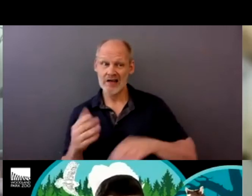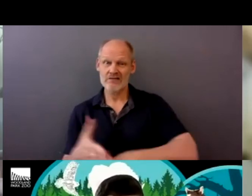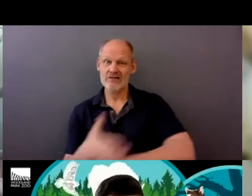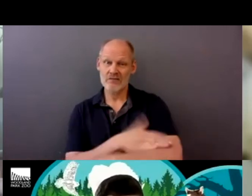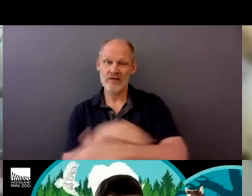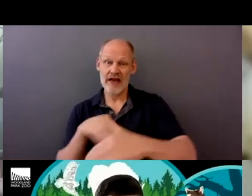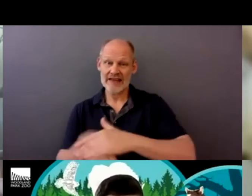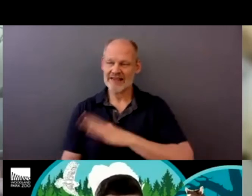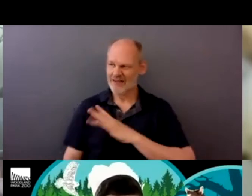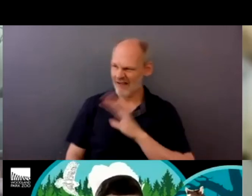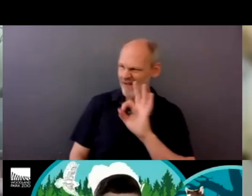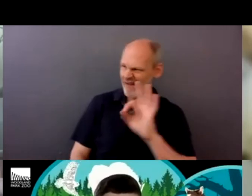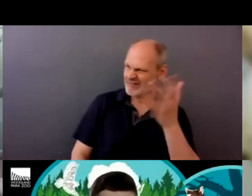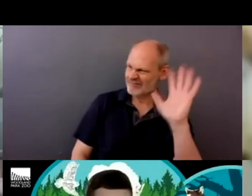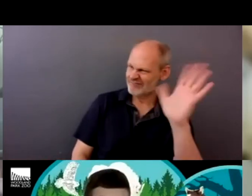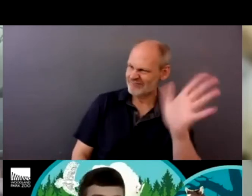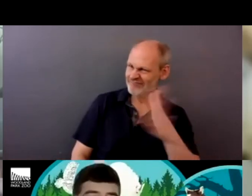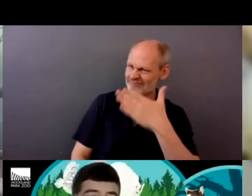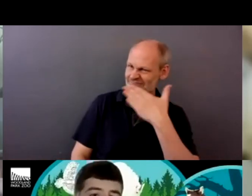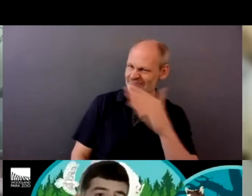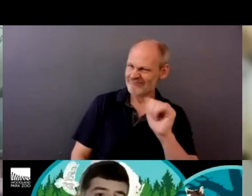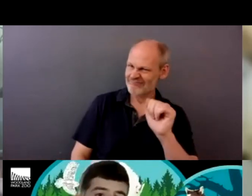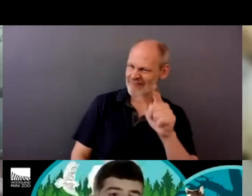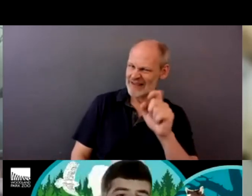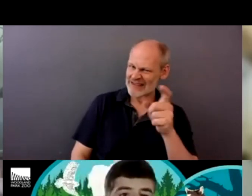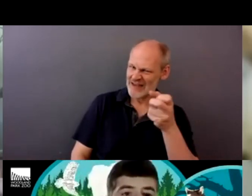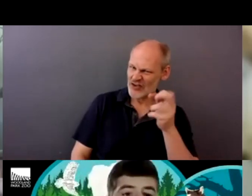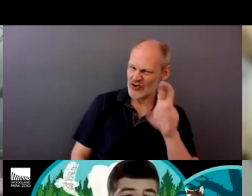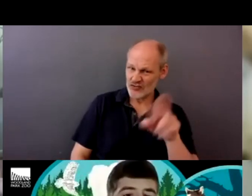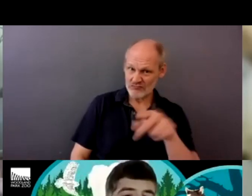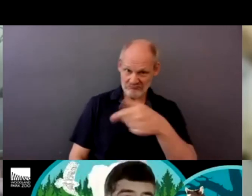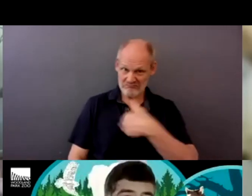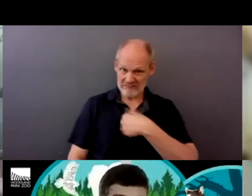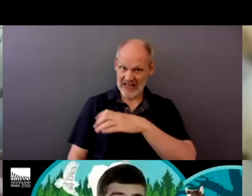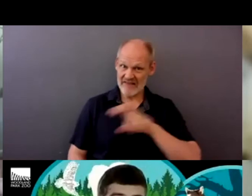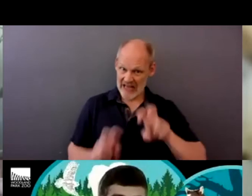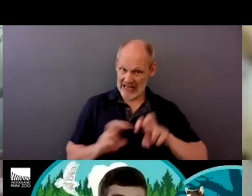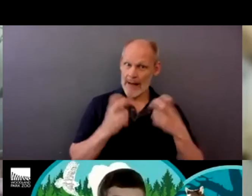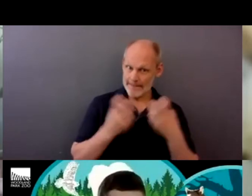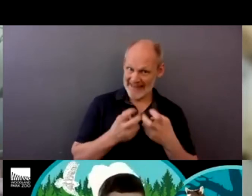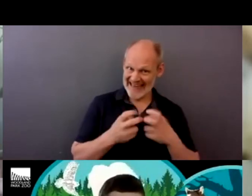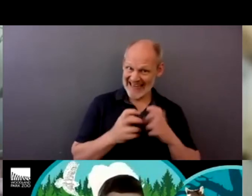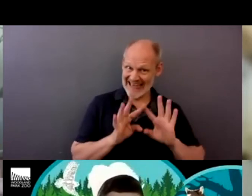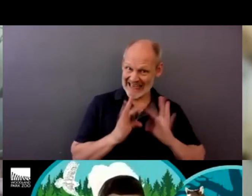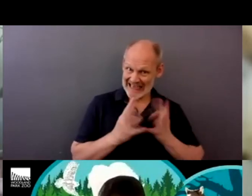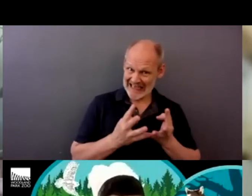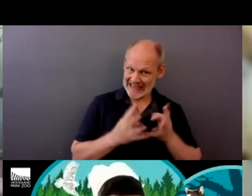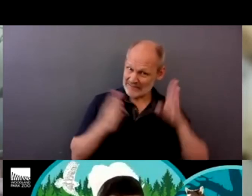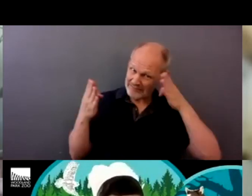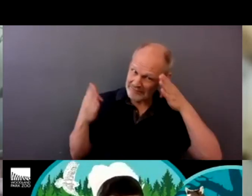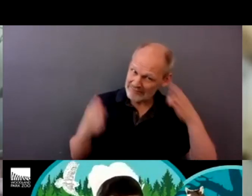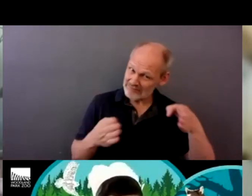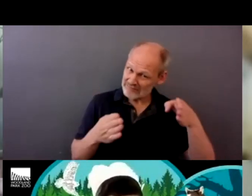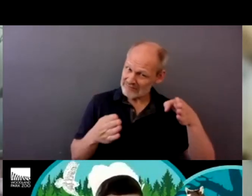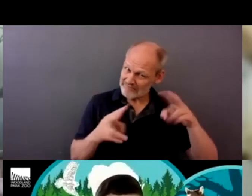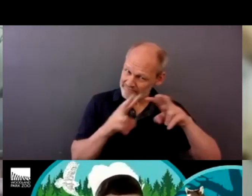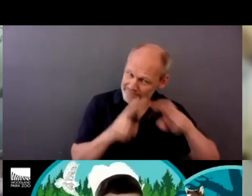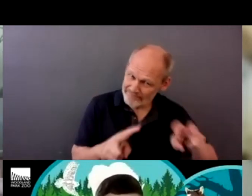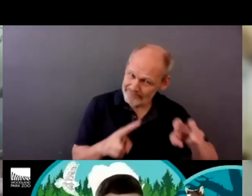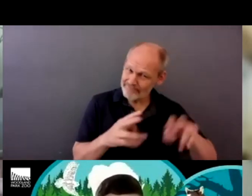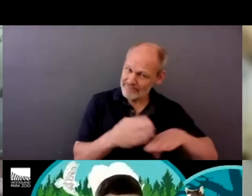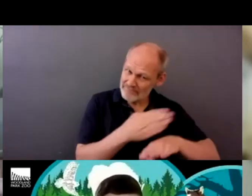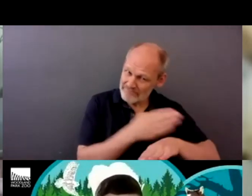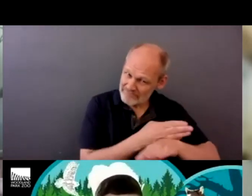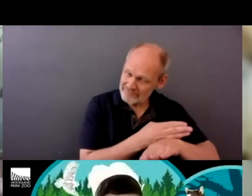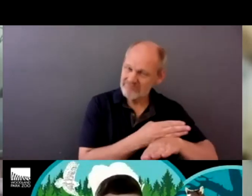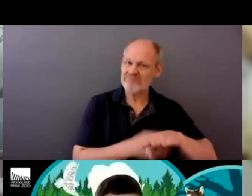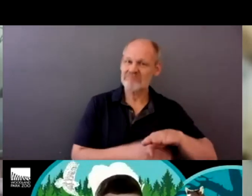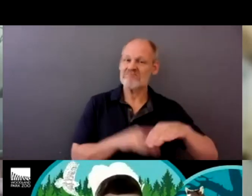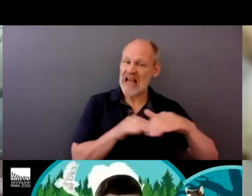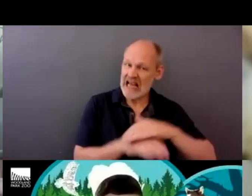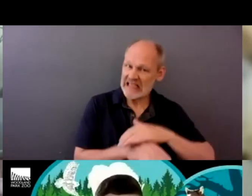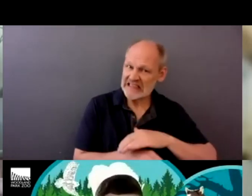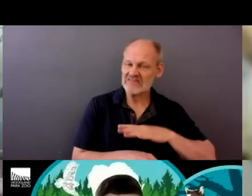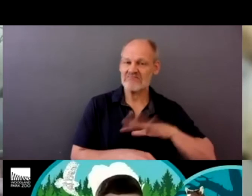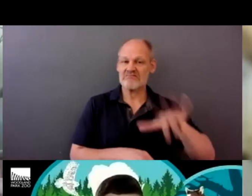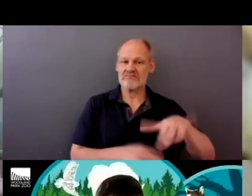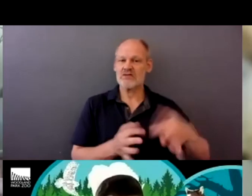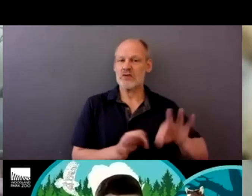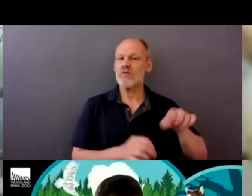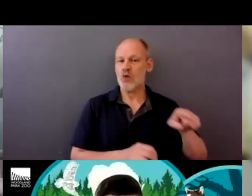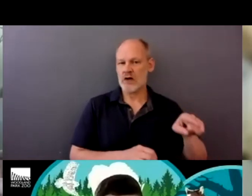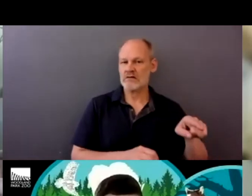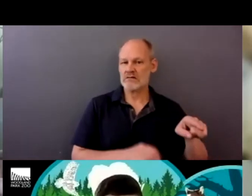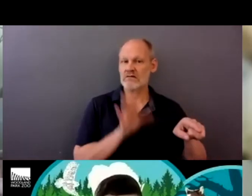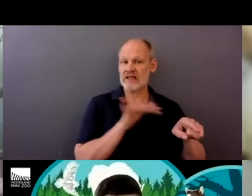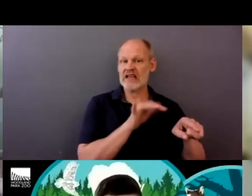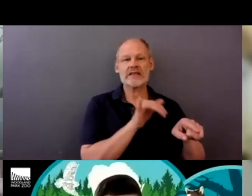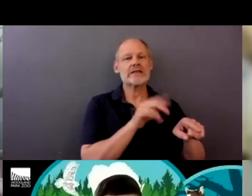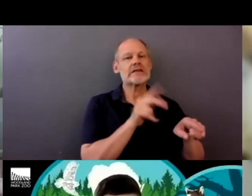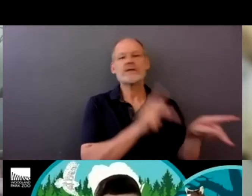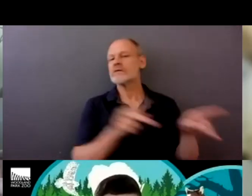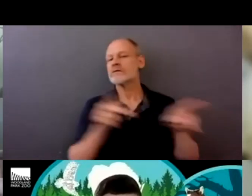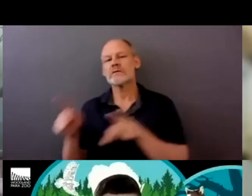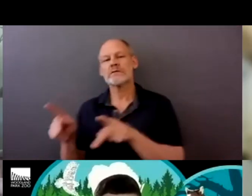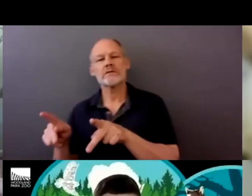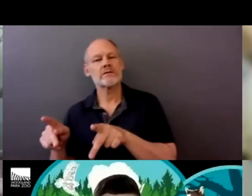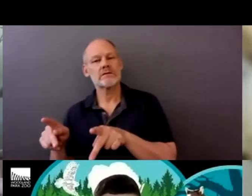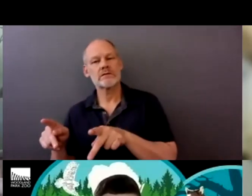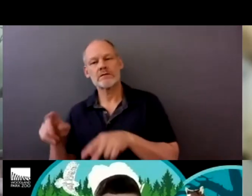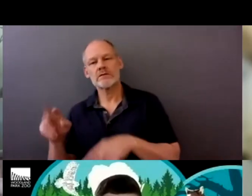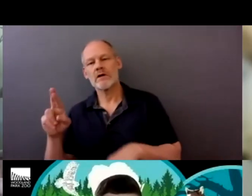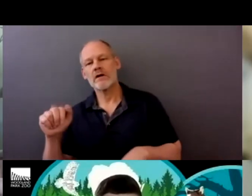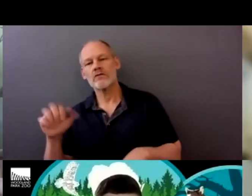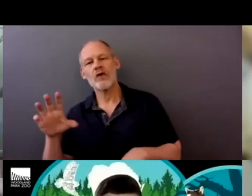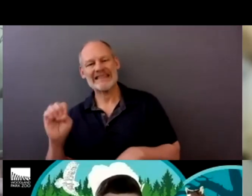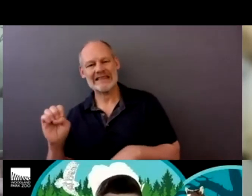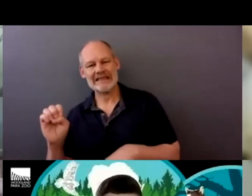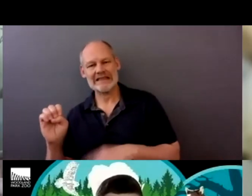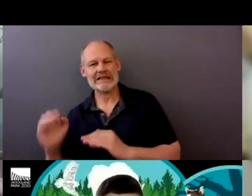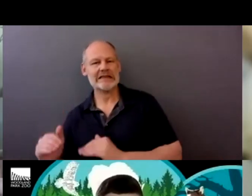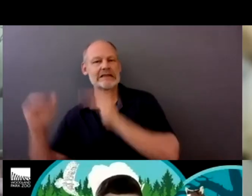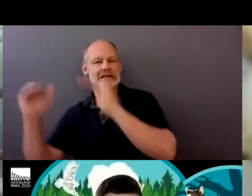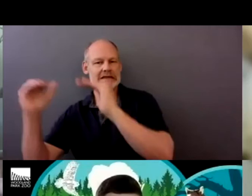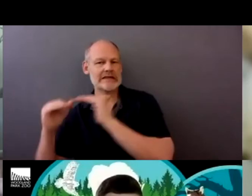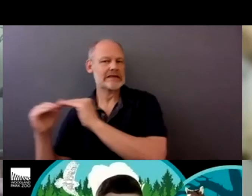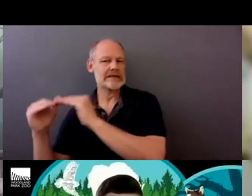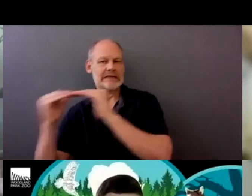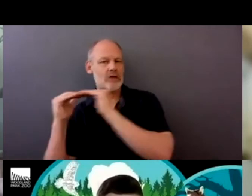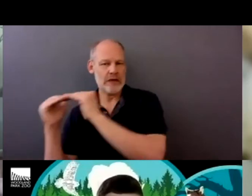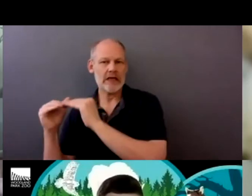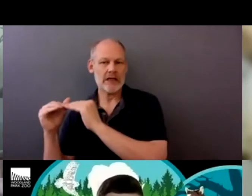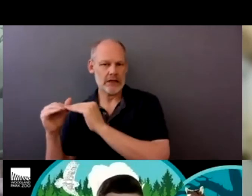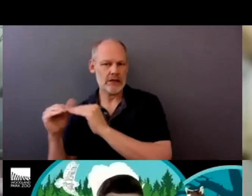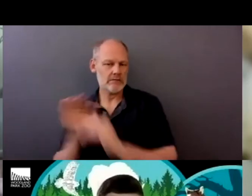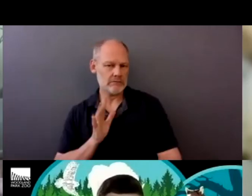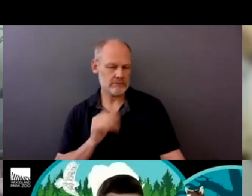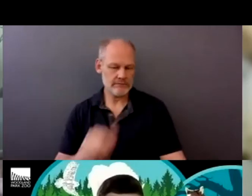Having a committee that's actually focused on creating greater access is invaluable and